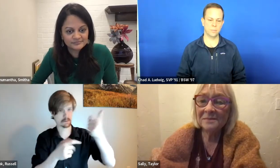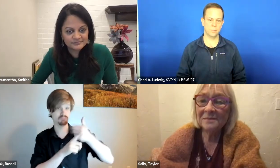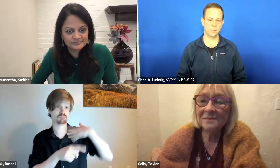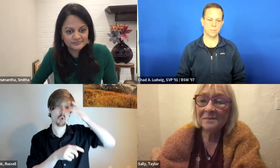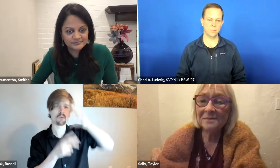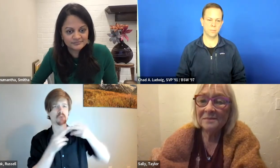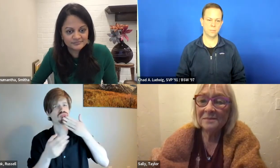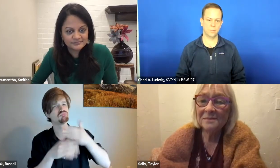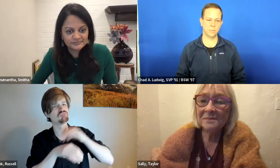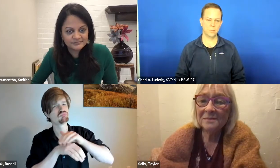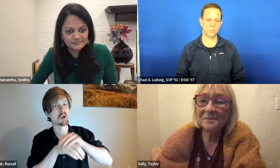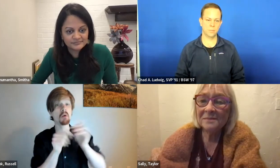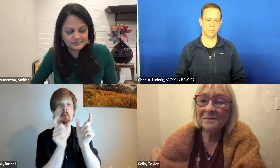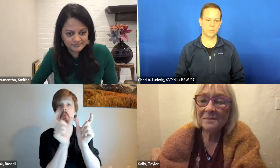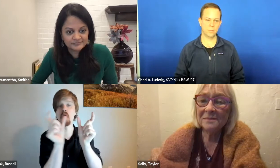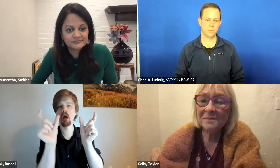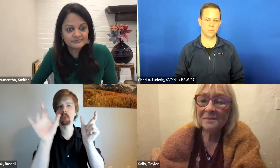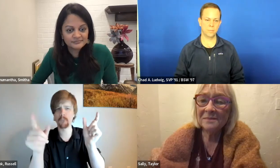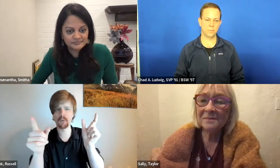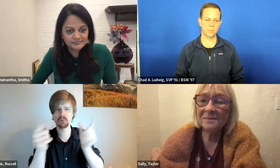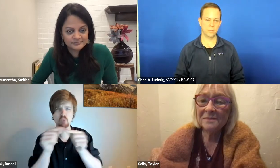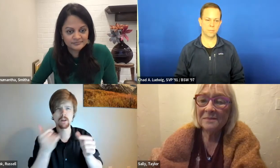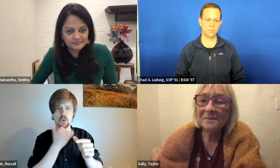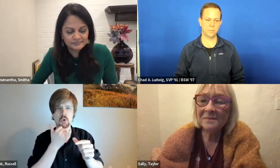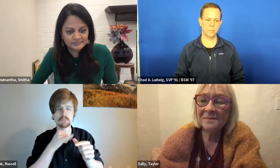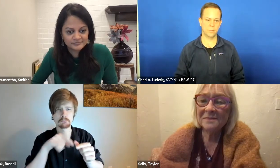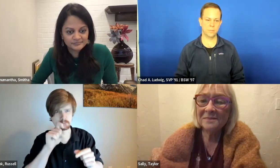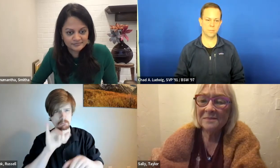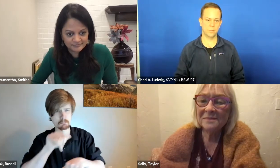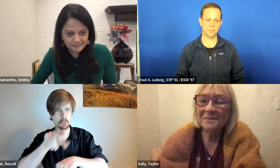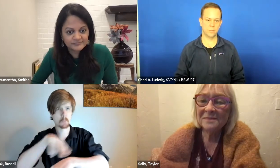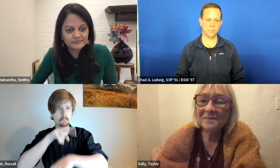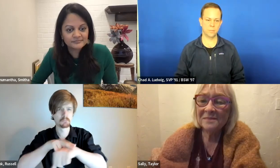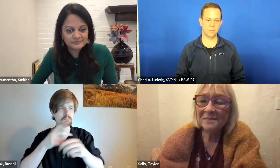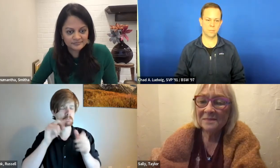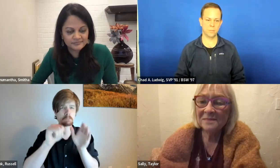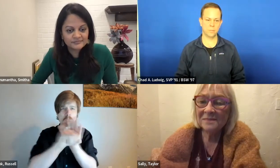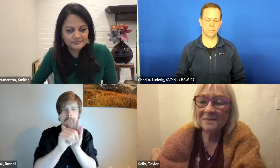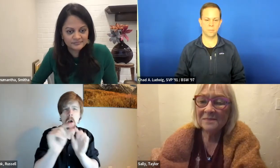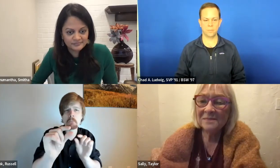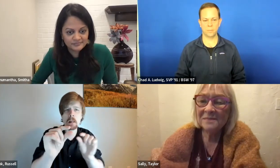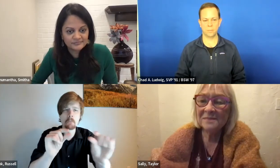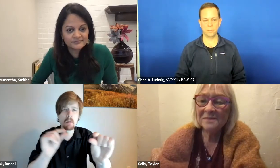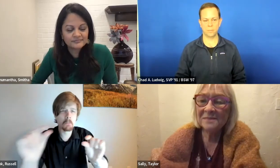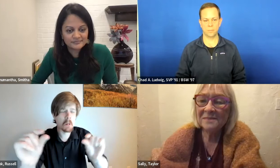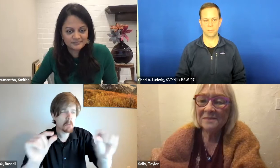Sometimes-- I mean, my father was, you know, great with English, but sometimes his grammar was off when he would write something,